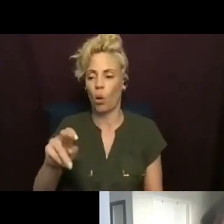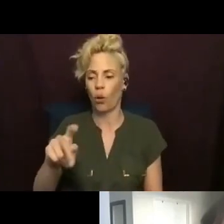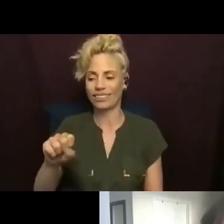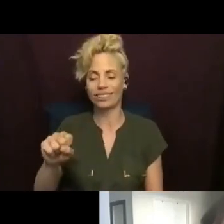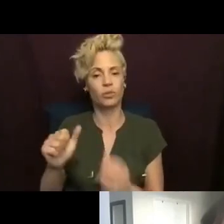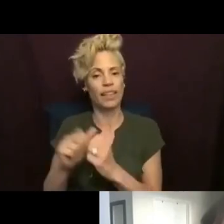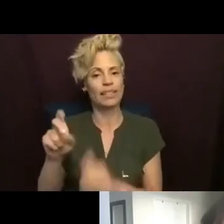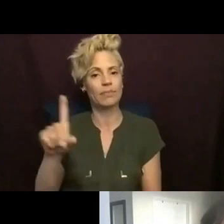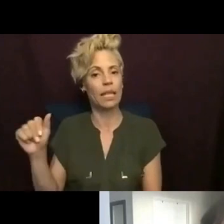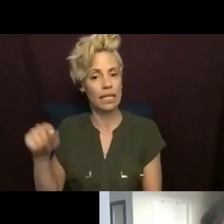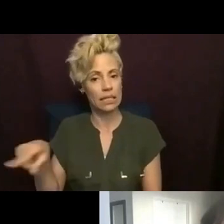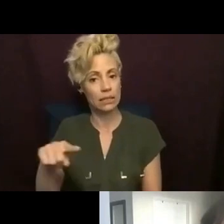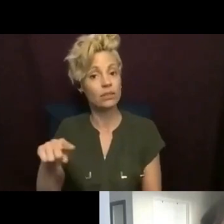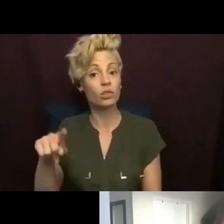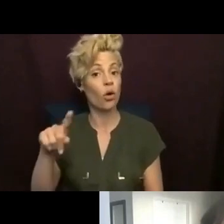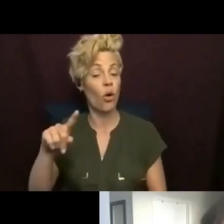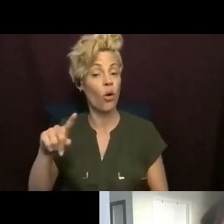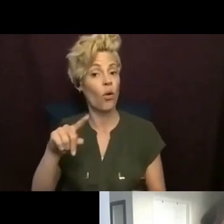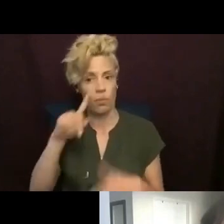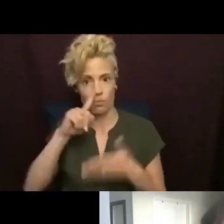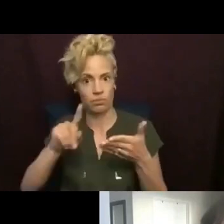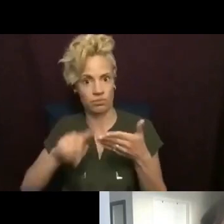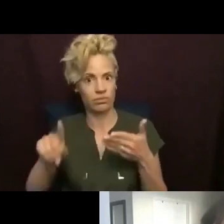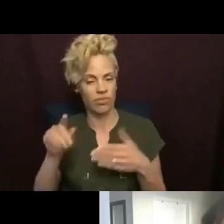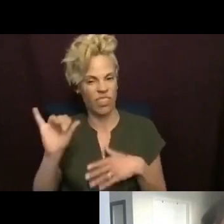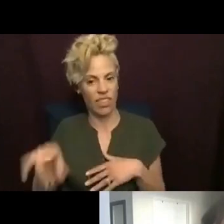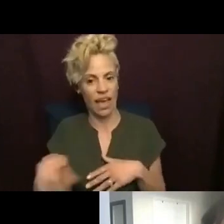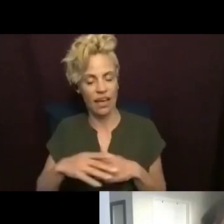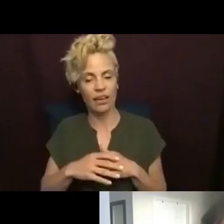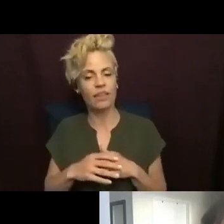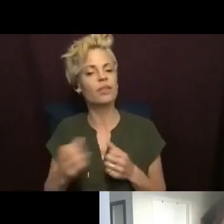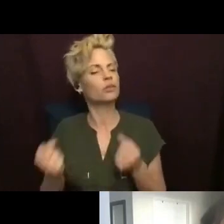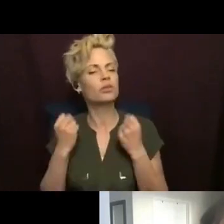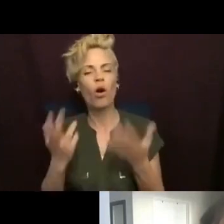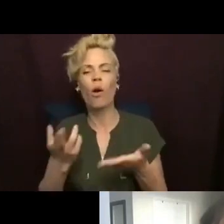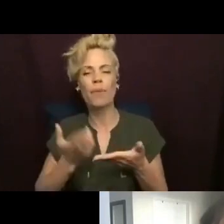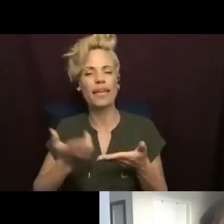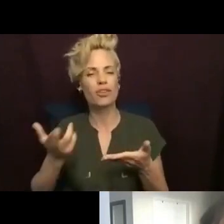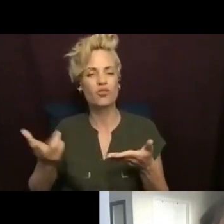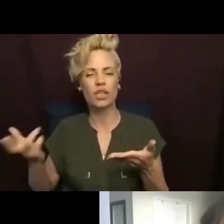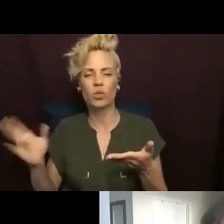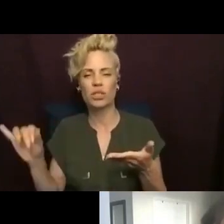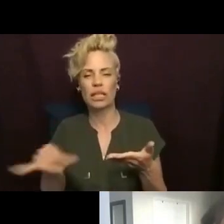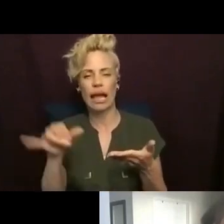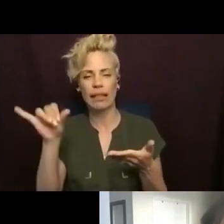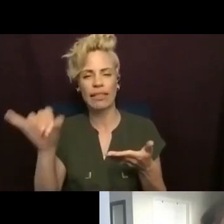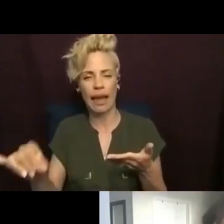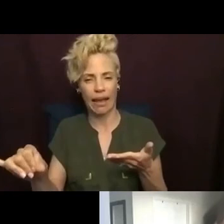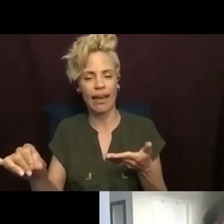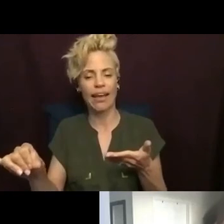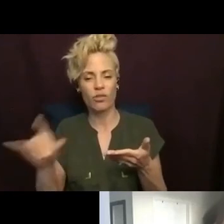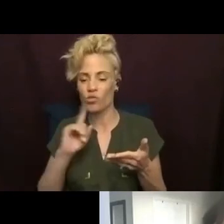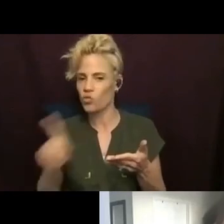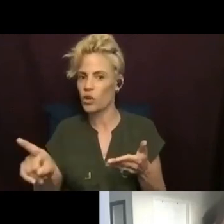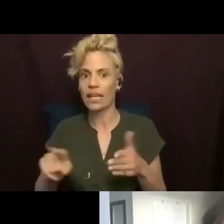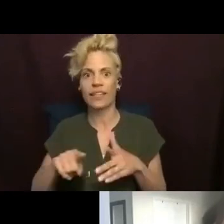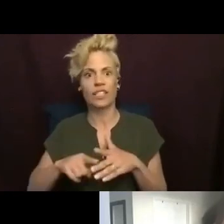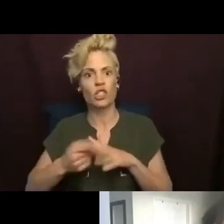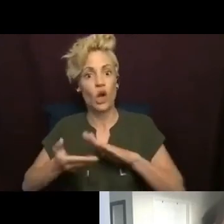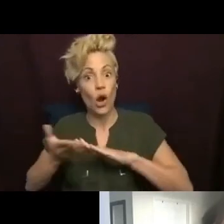And there's so many resources like that that are really starting up by disabled people,